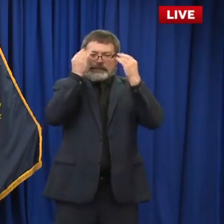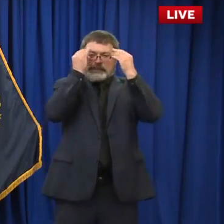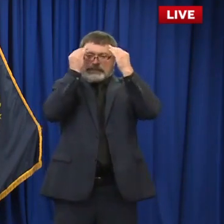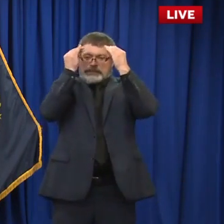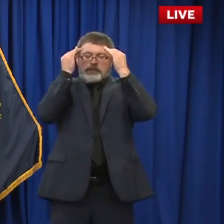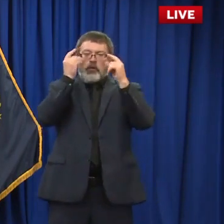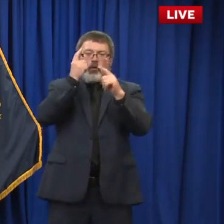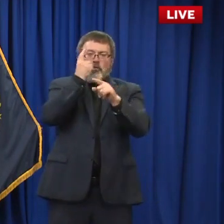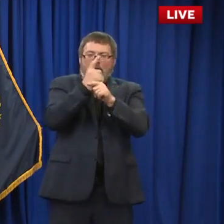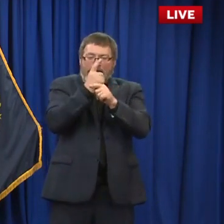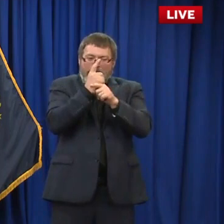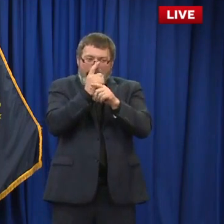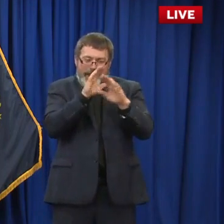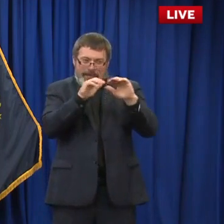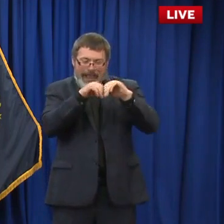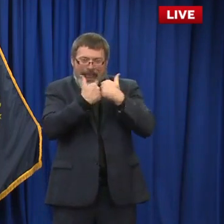IT'S THE WRONG WRAY TO GO ABOUT IT.